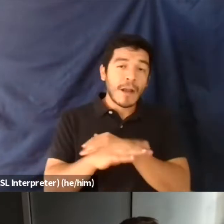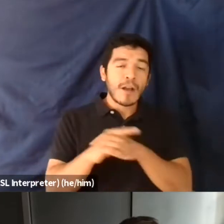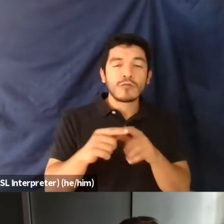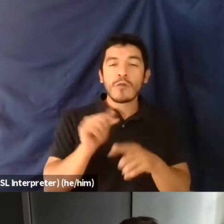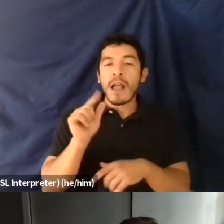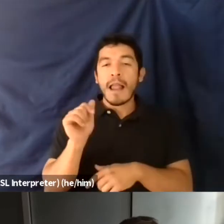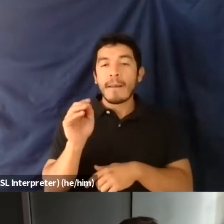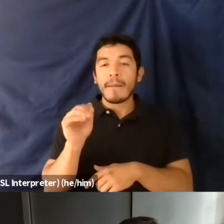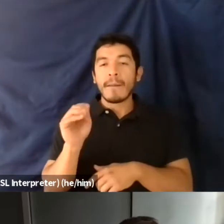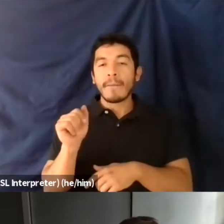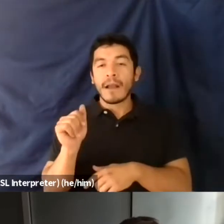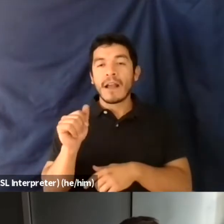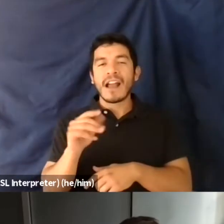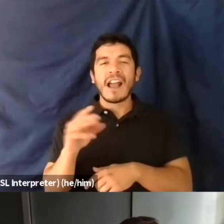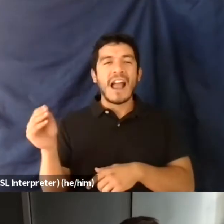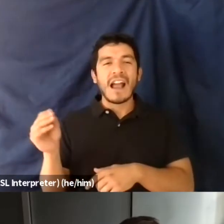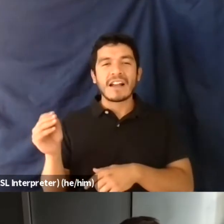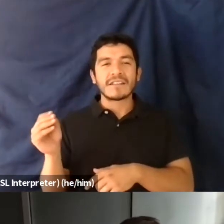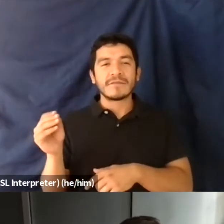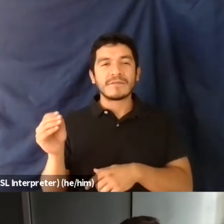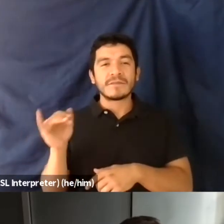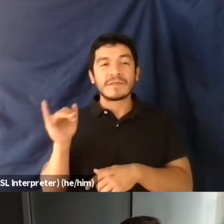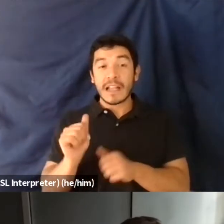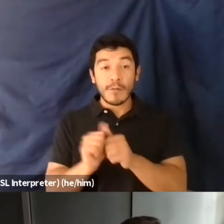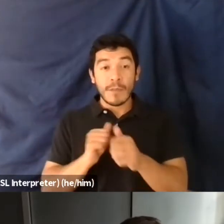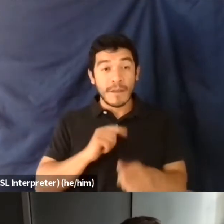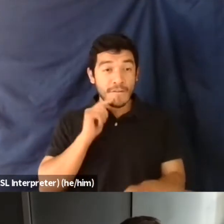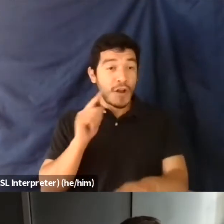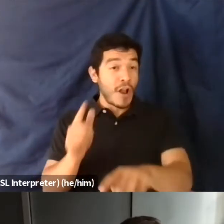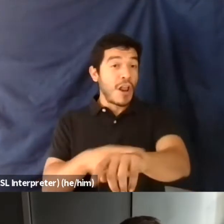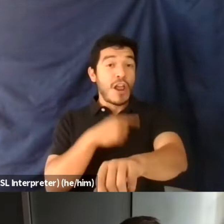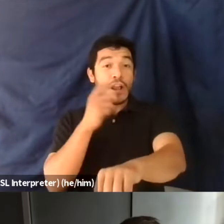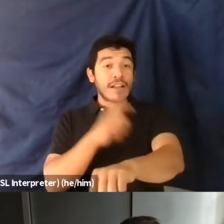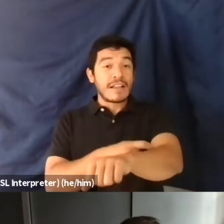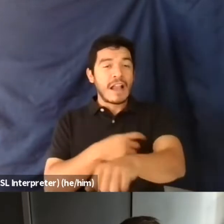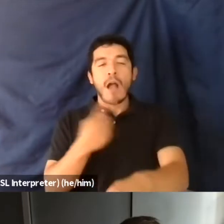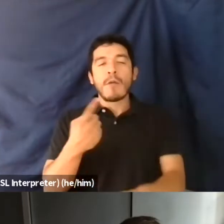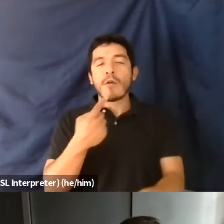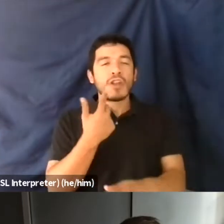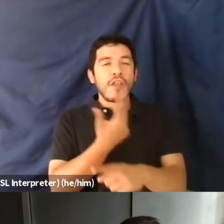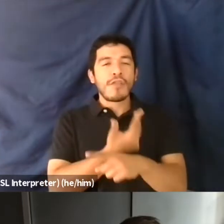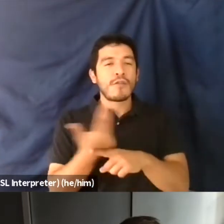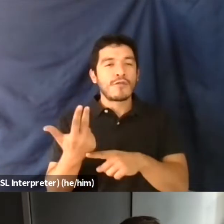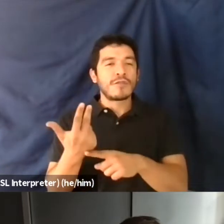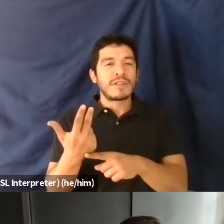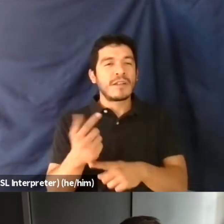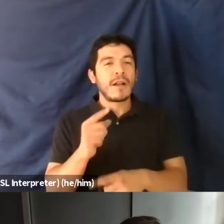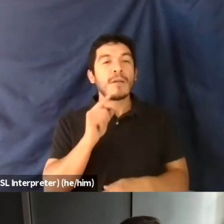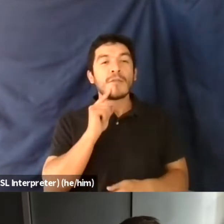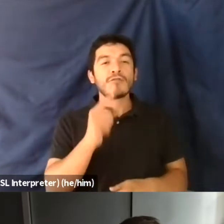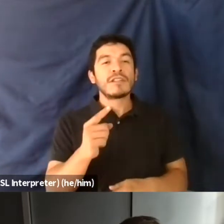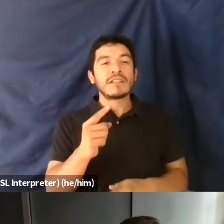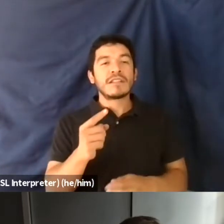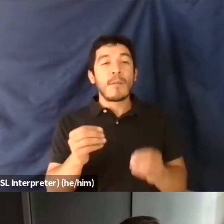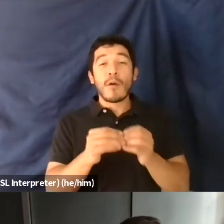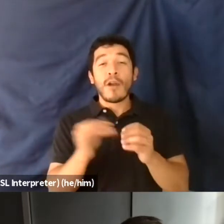and lived with me for a long, long time. I always say three weeks, but I guess it is more like three months anyway.